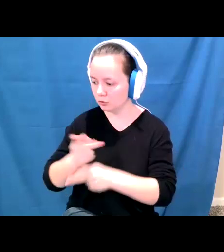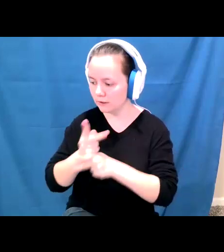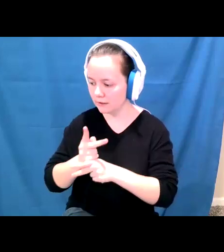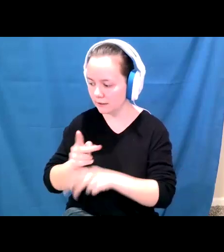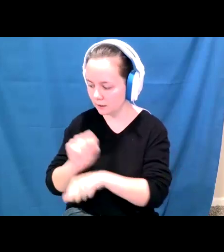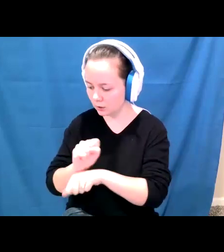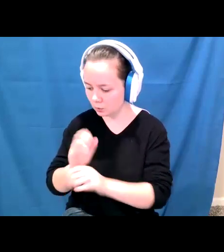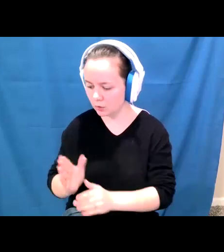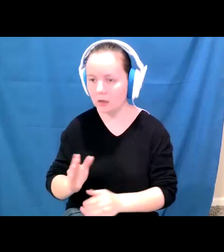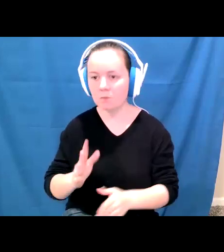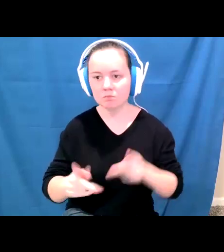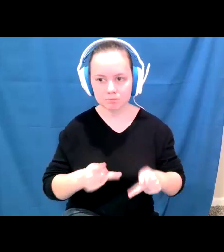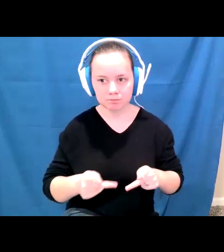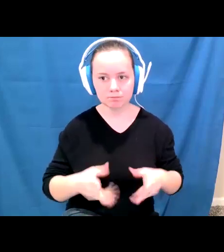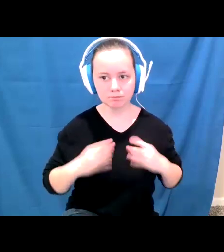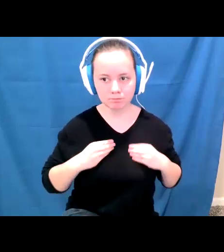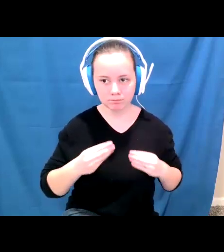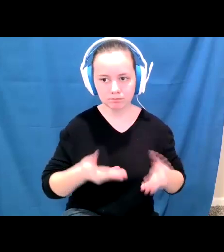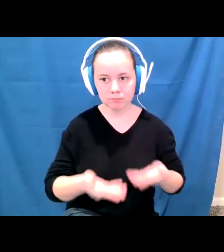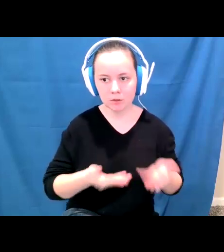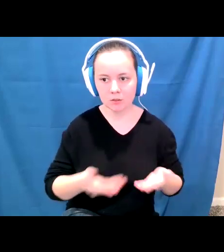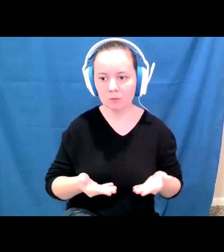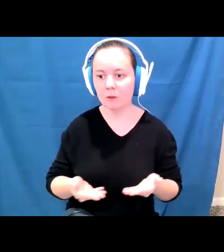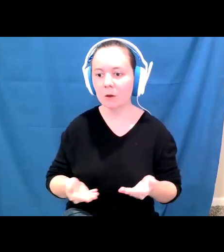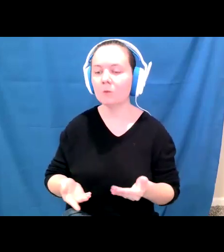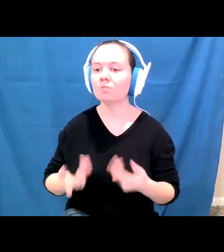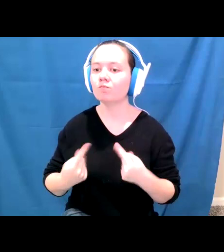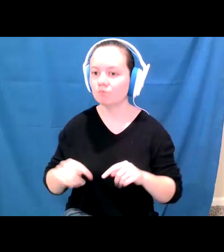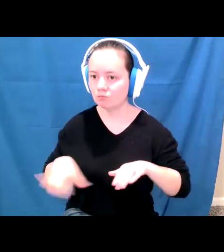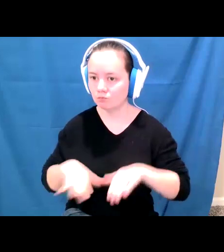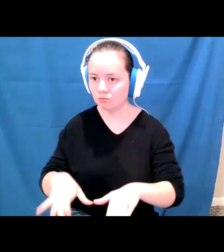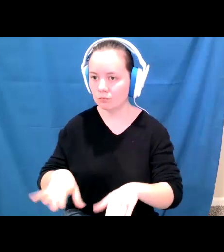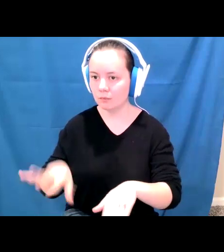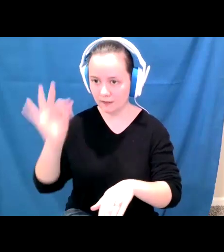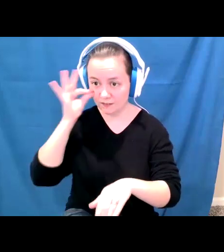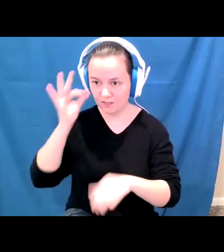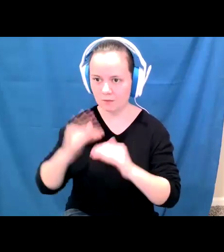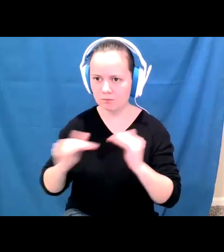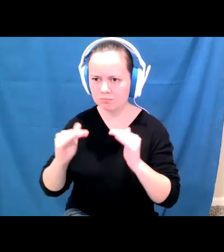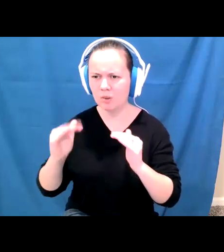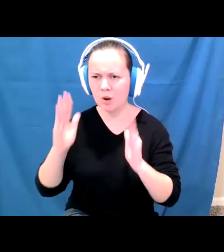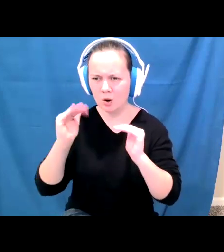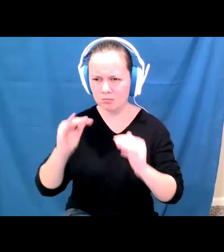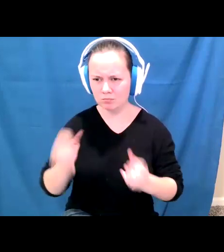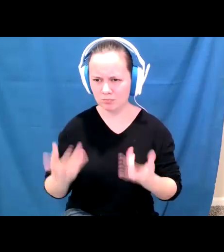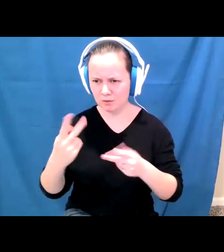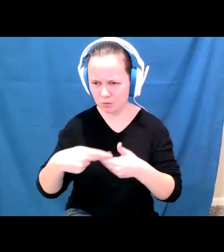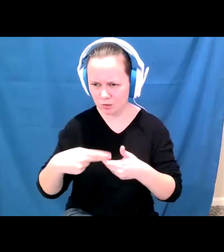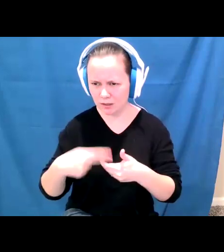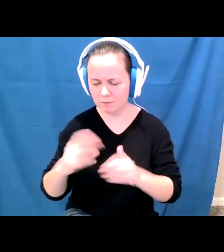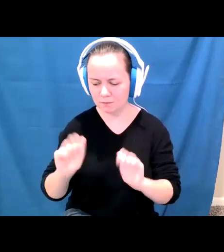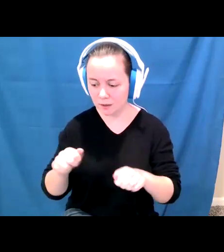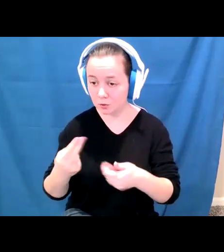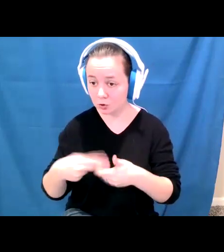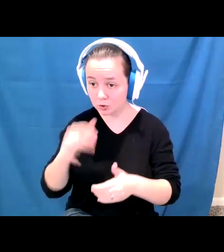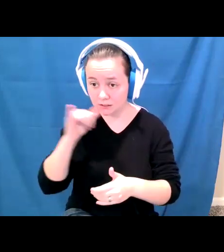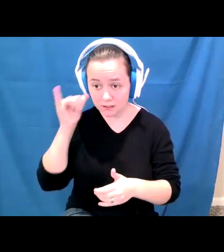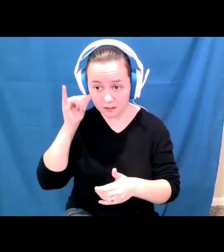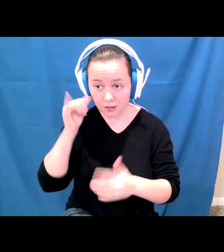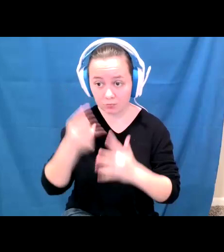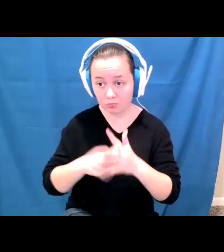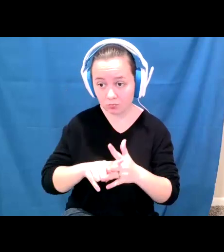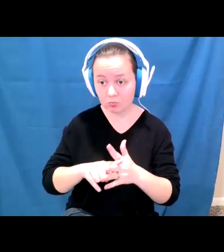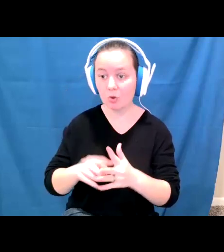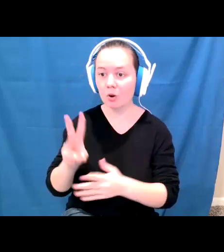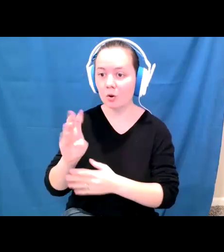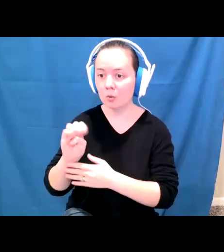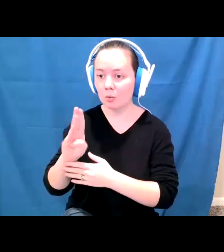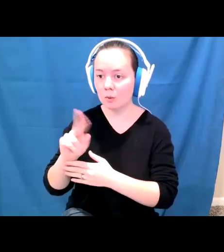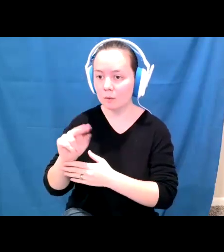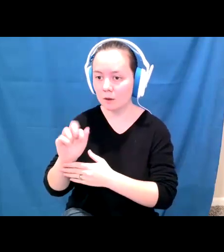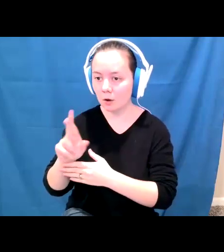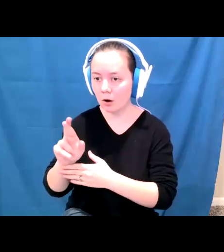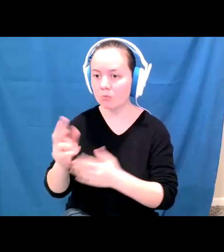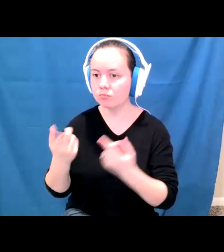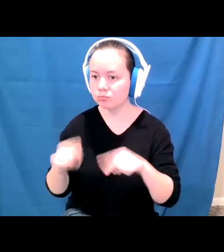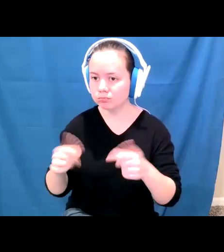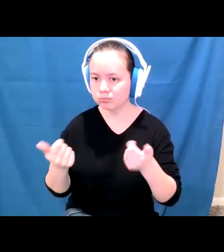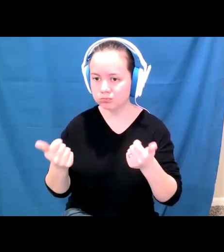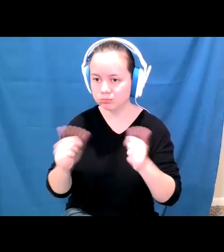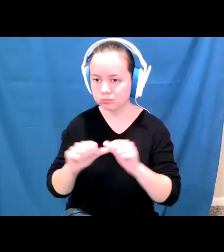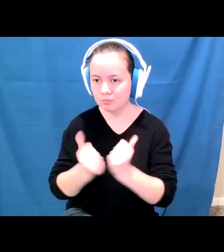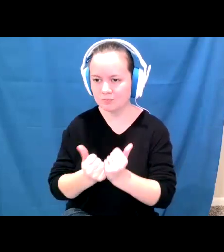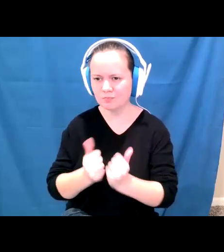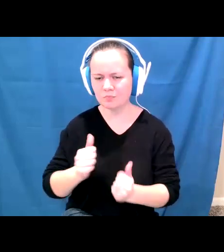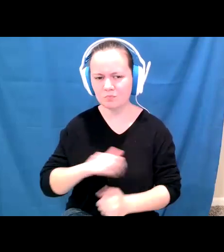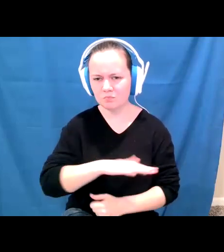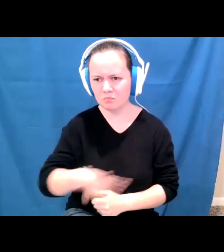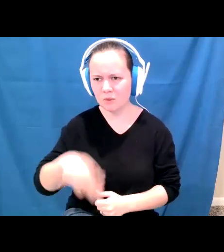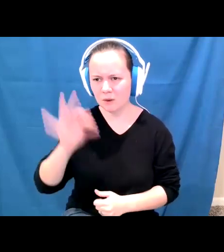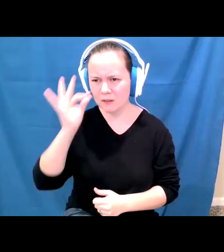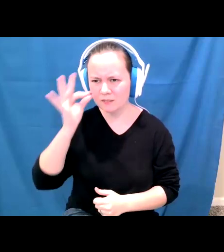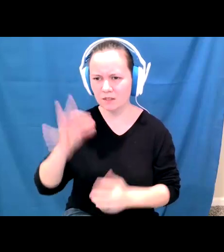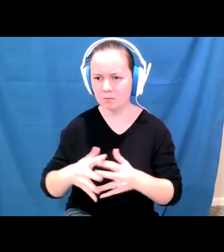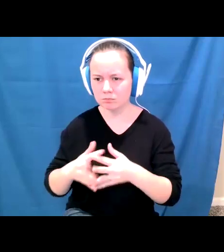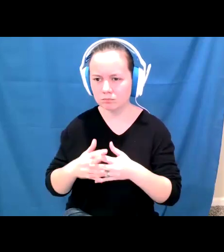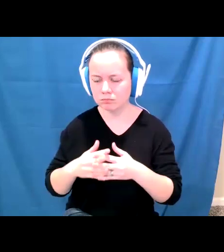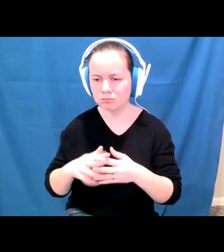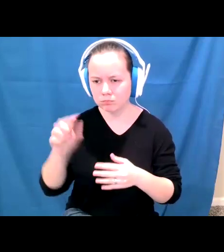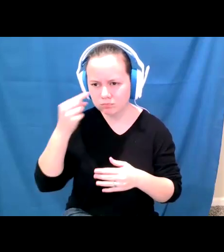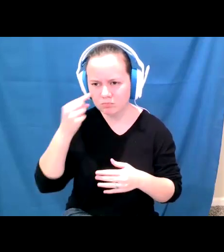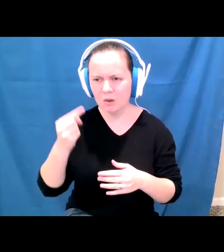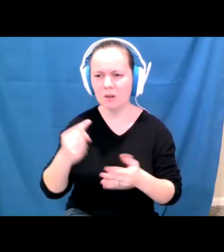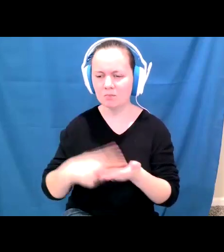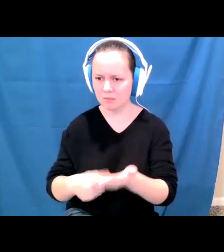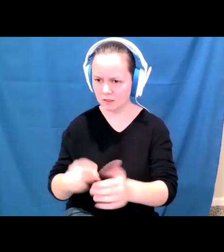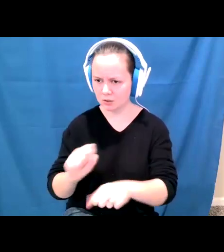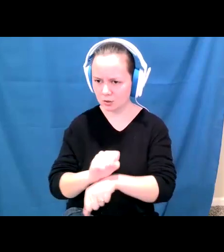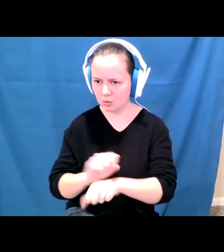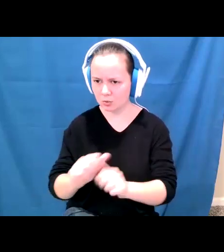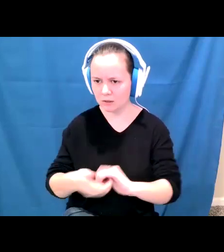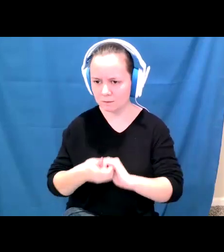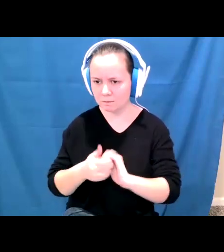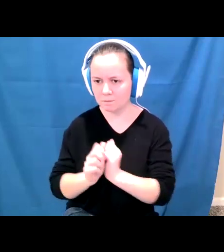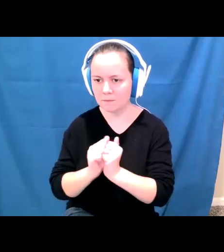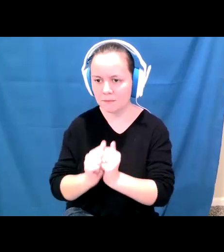We are modeling that at the federal level, and I hope many of you are able to join our first kickoff call. That was yesterday, where we had agencies across the federal government talking about our work together. I really wanna thank our federal partners on this initiative,